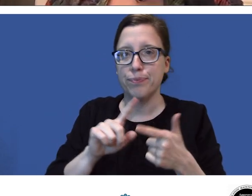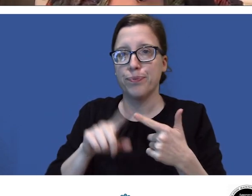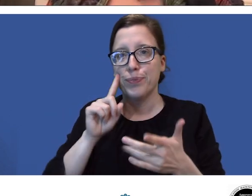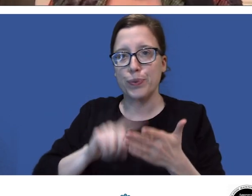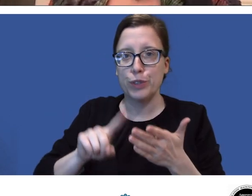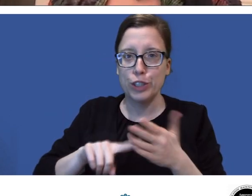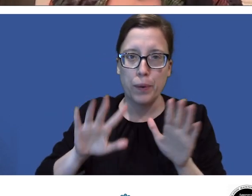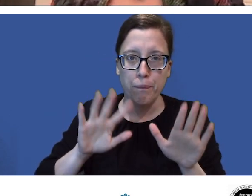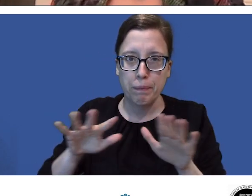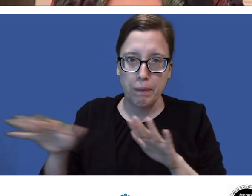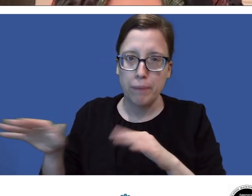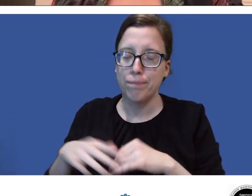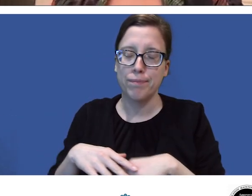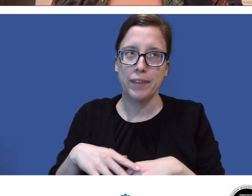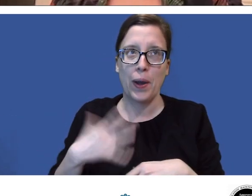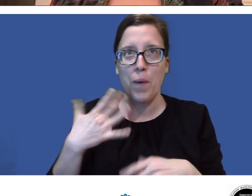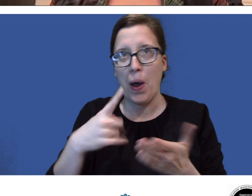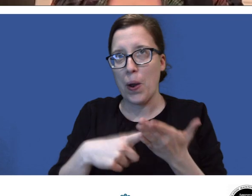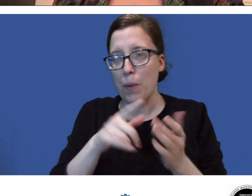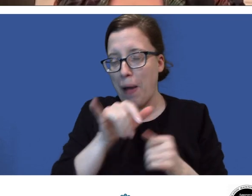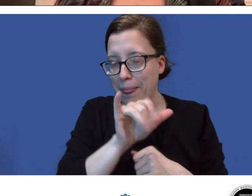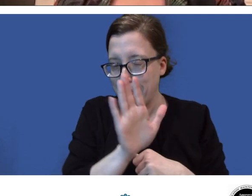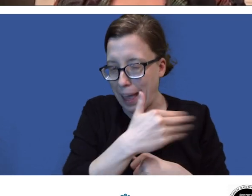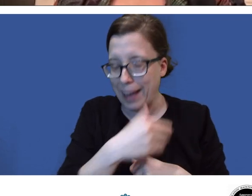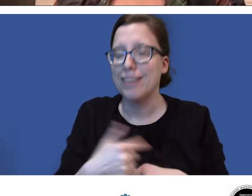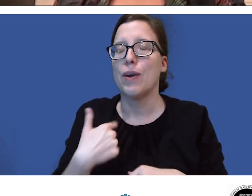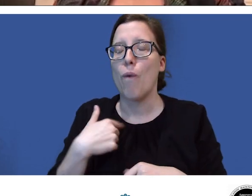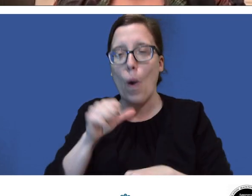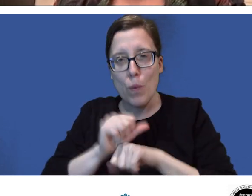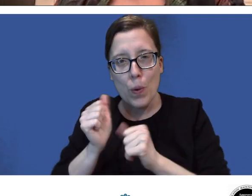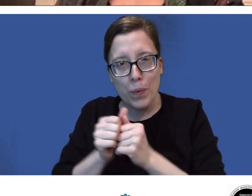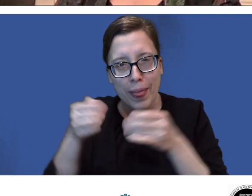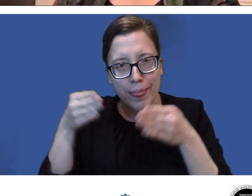research, blah, blah, blah. We don't like to talk about that. I just want to work with the kids.